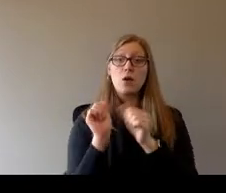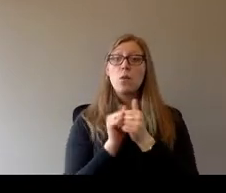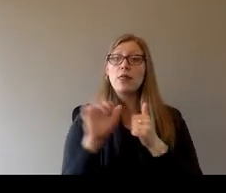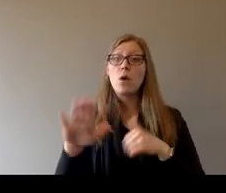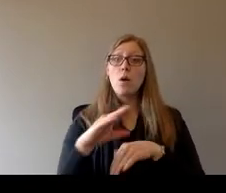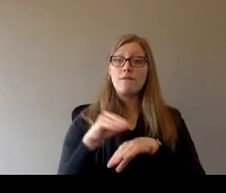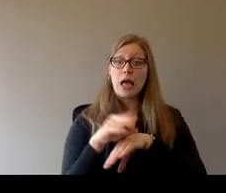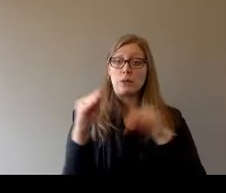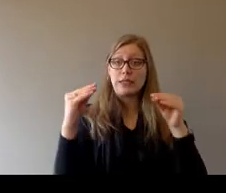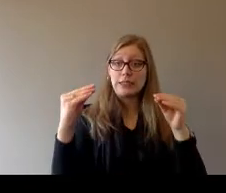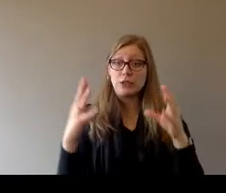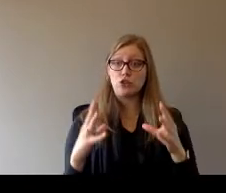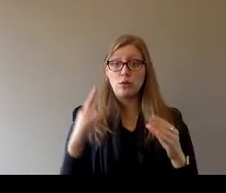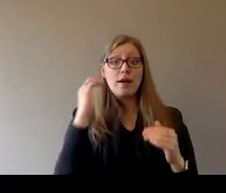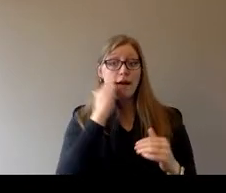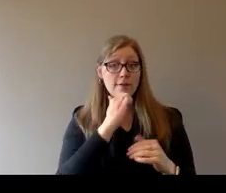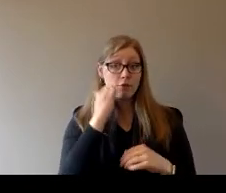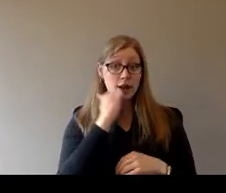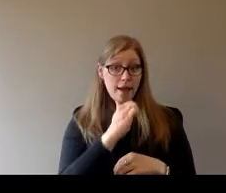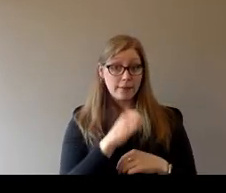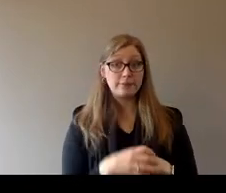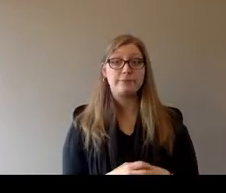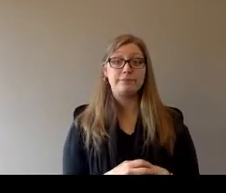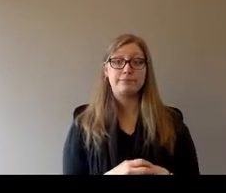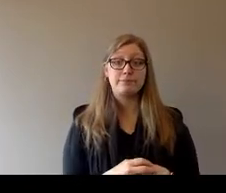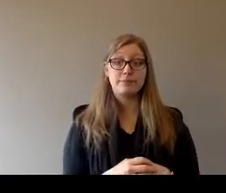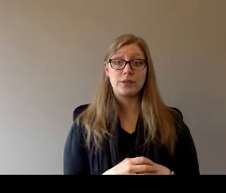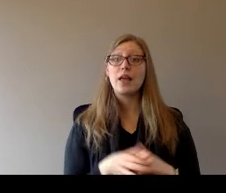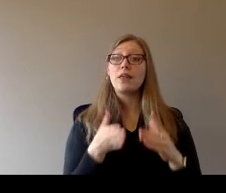every day through your Daily Connect Schoology.